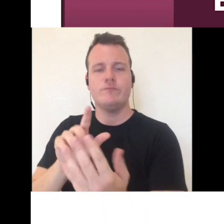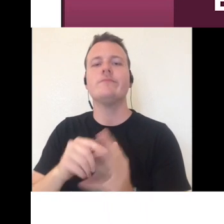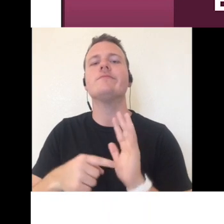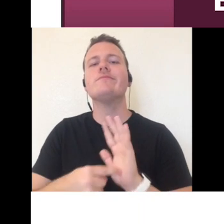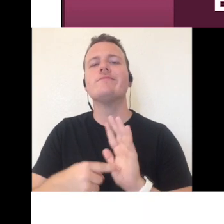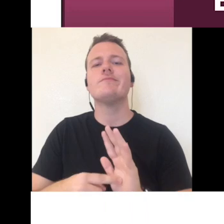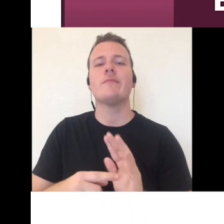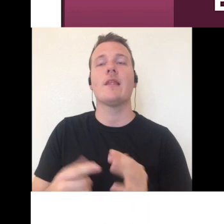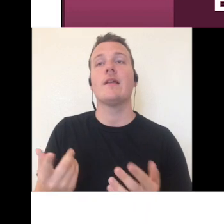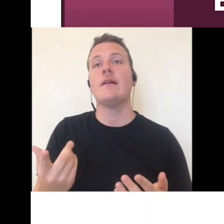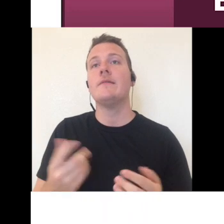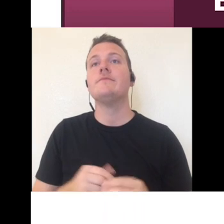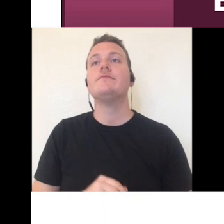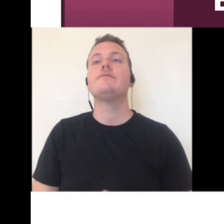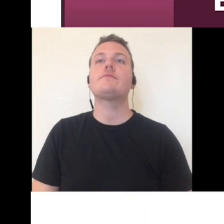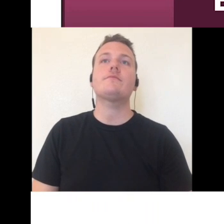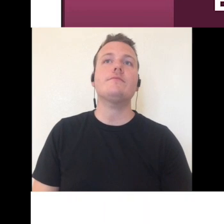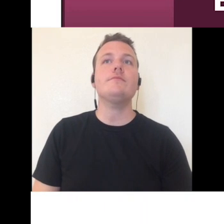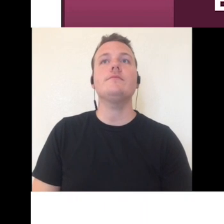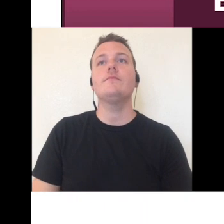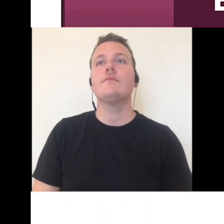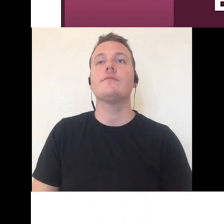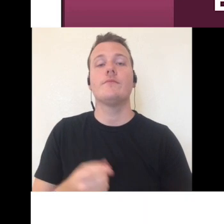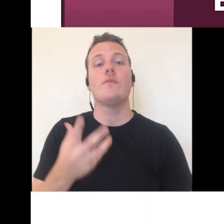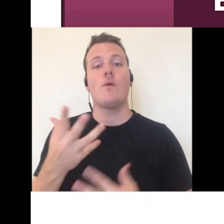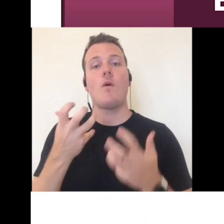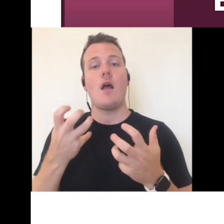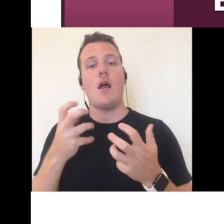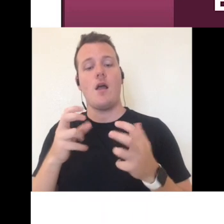the direction of the clinic and these would be things like- Well, you'll want to